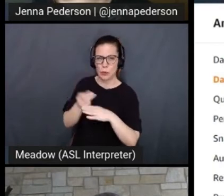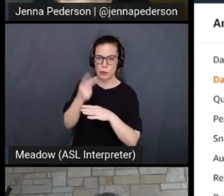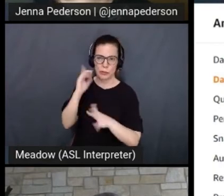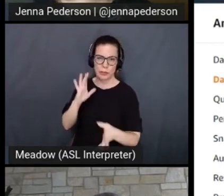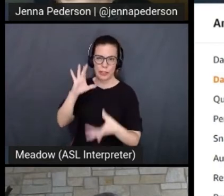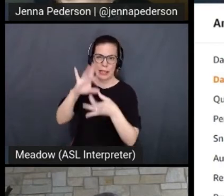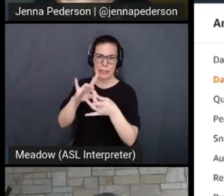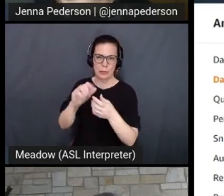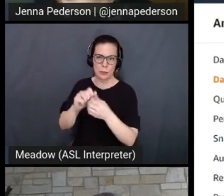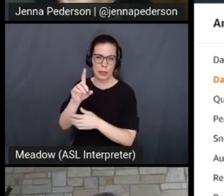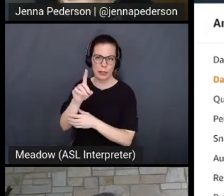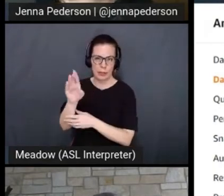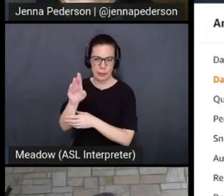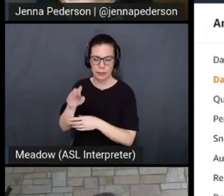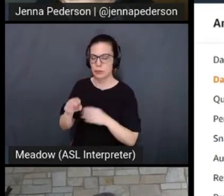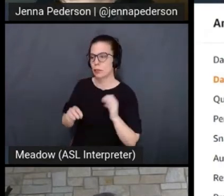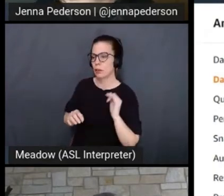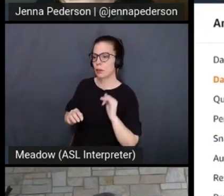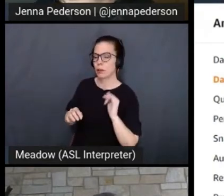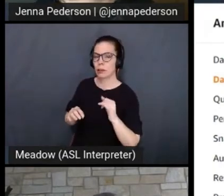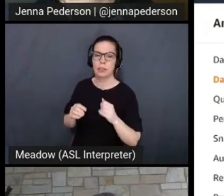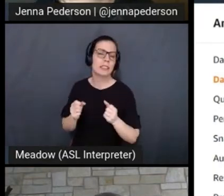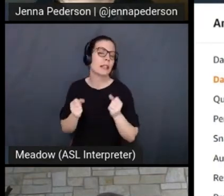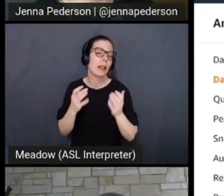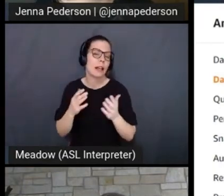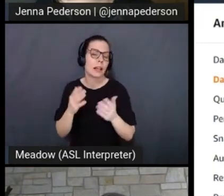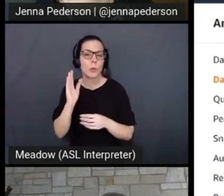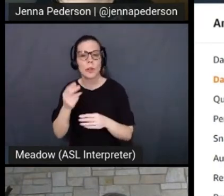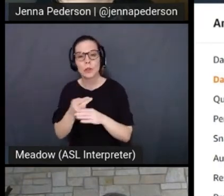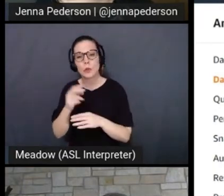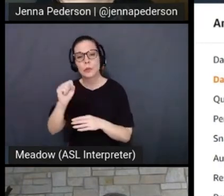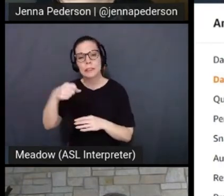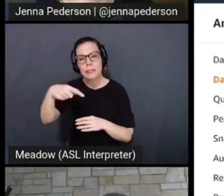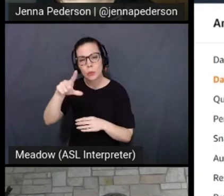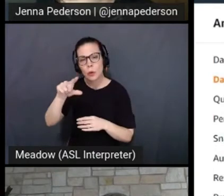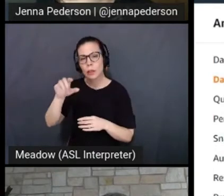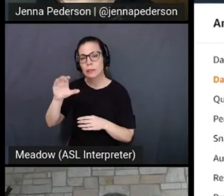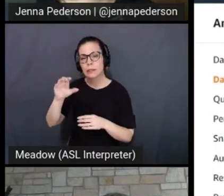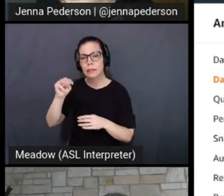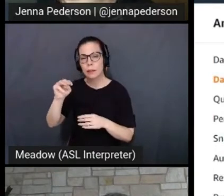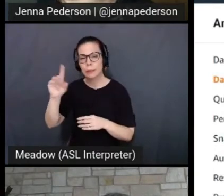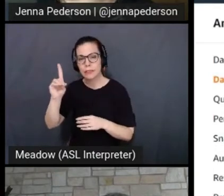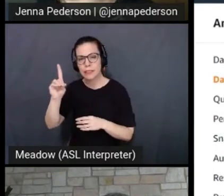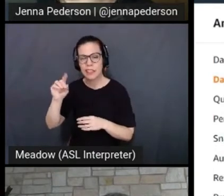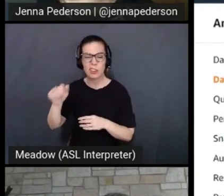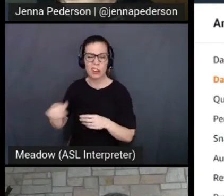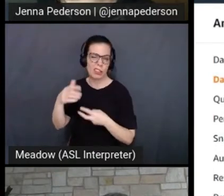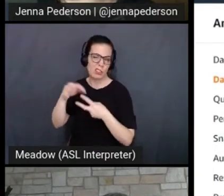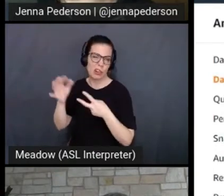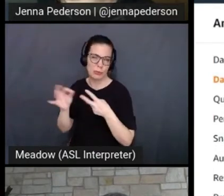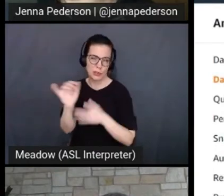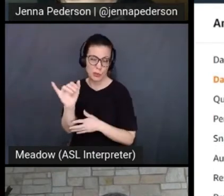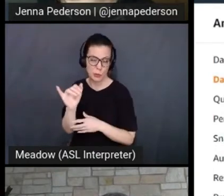And there's other, a lot of people just use SQLCMD, or there's a few others out there, but this is probably the tool